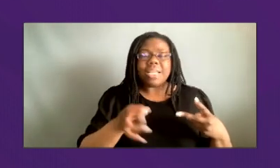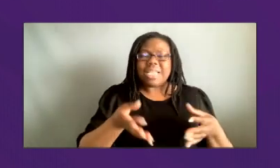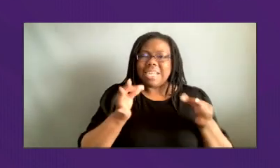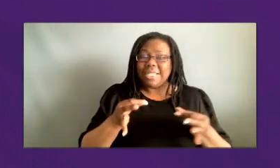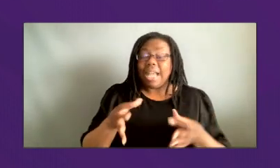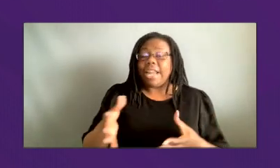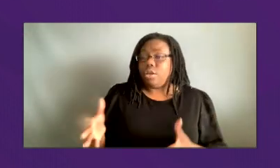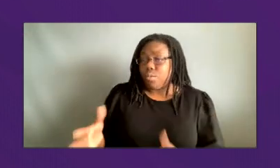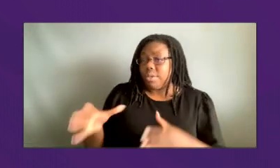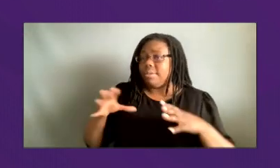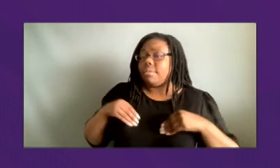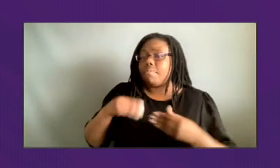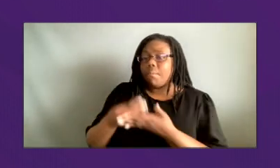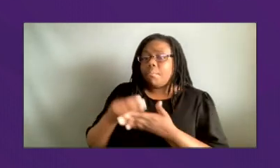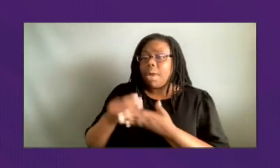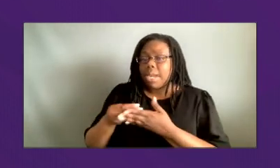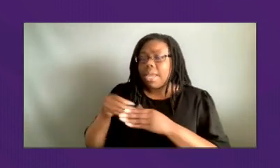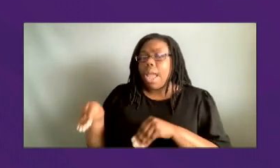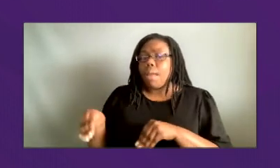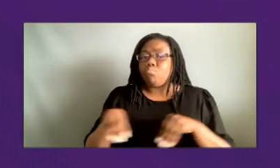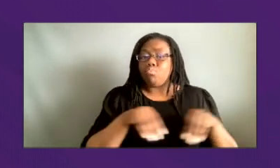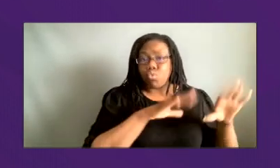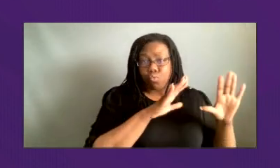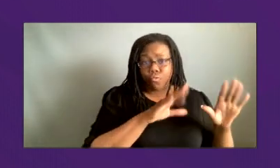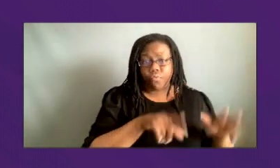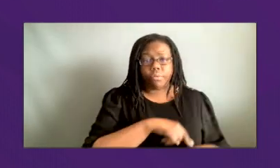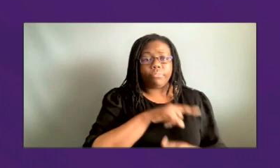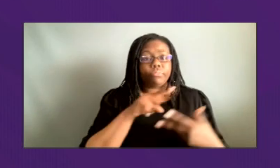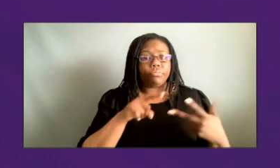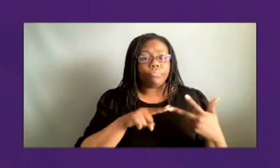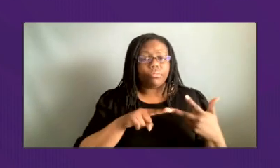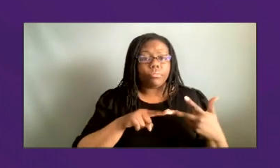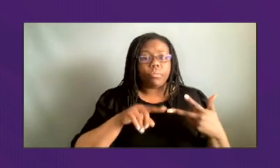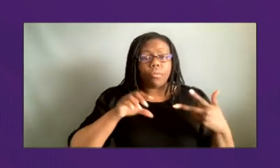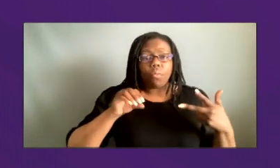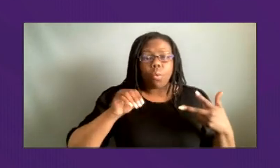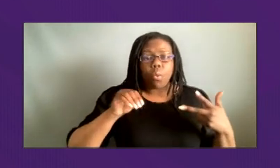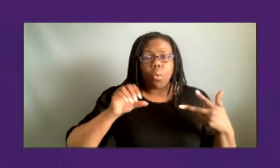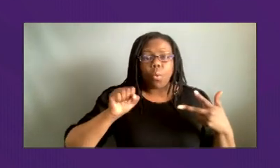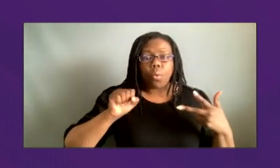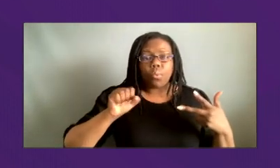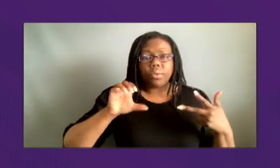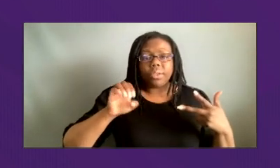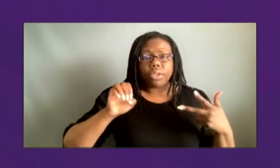Seminole leader Osceola tried to negotiate but ended up in armed conflict with the United States.